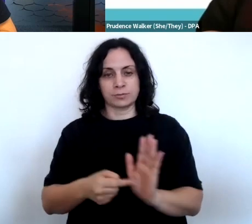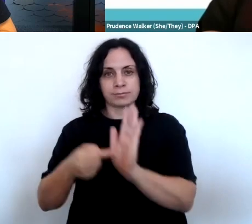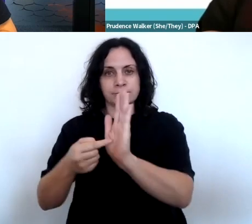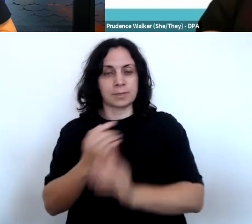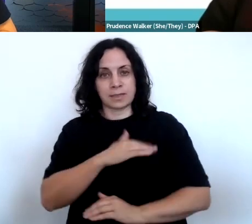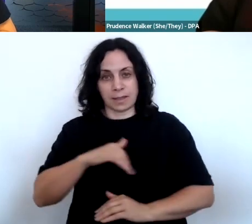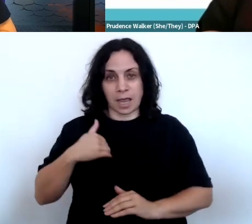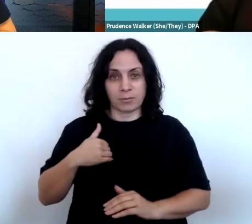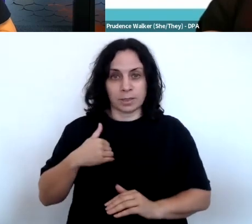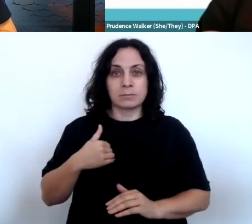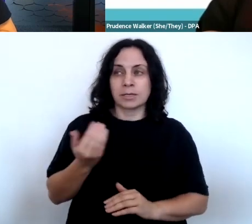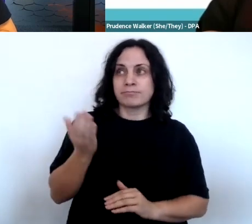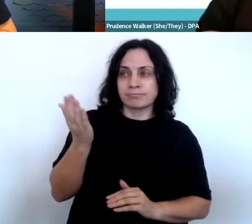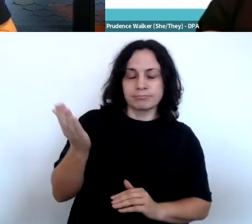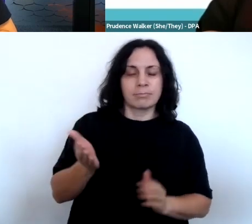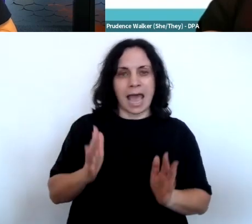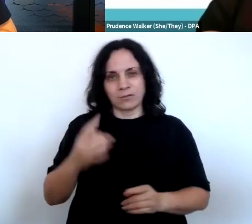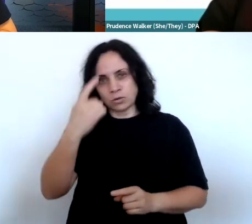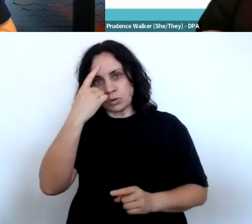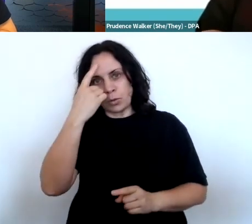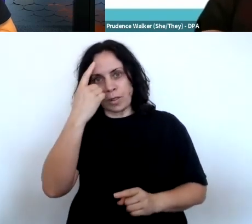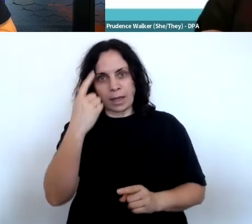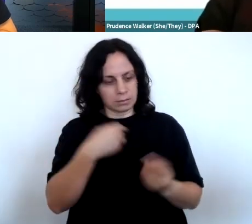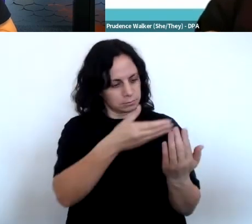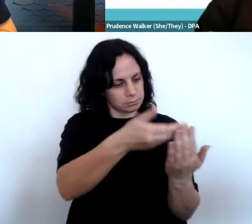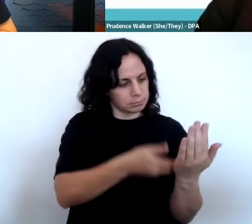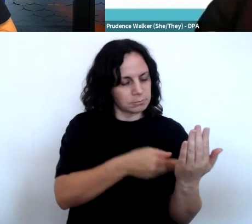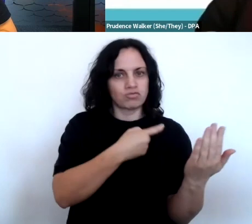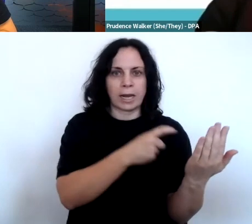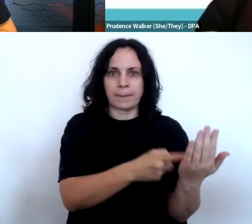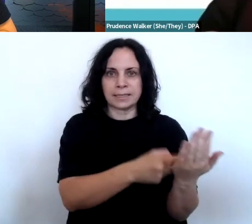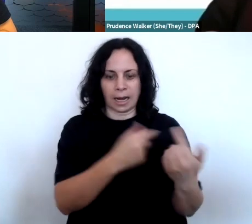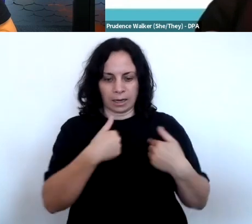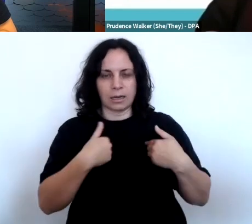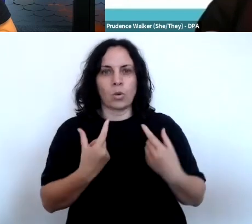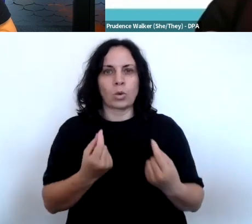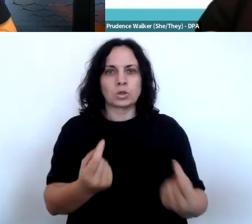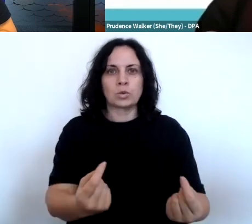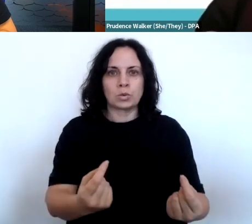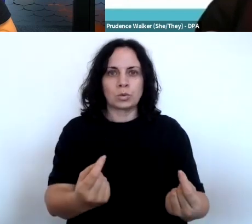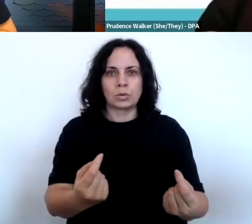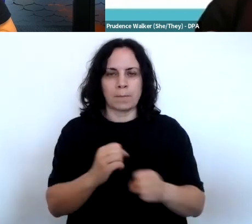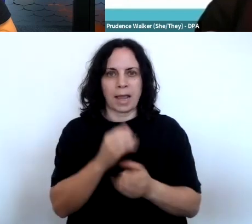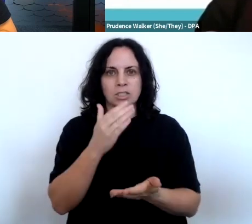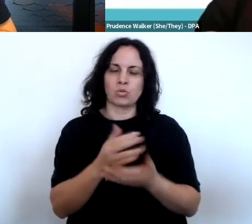consider how it best responds to those. I think you know,